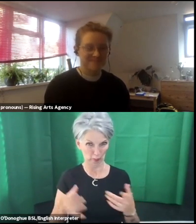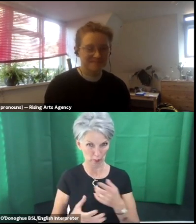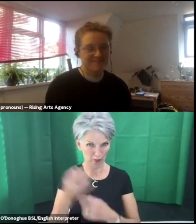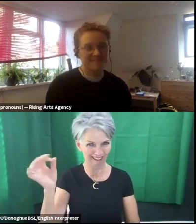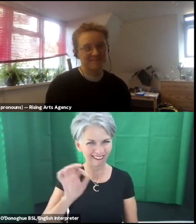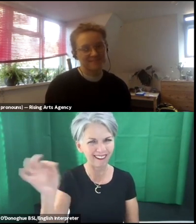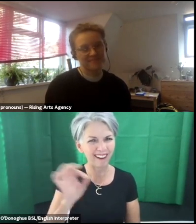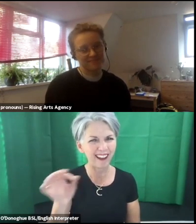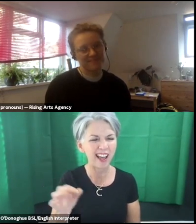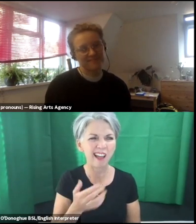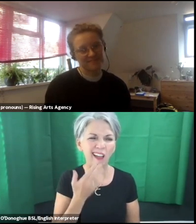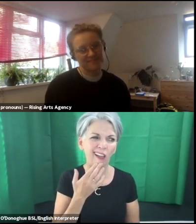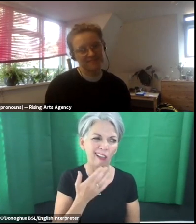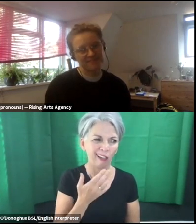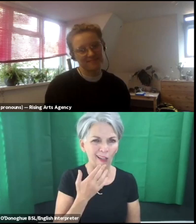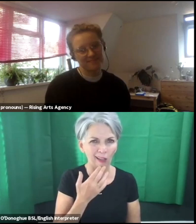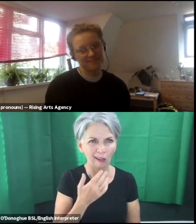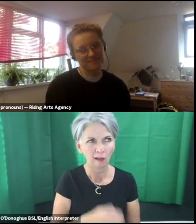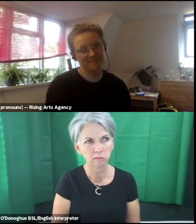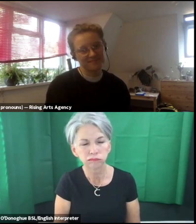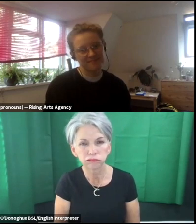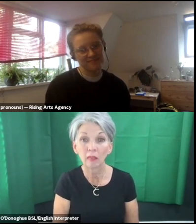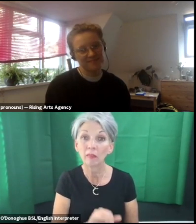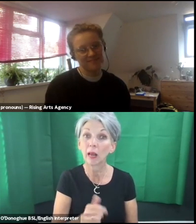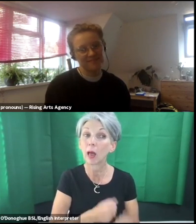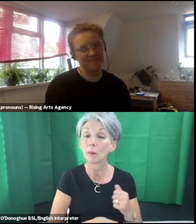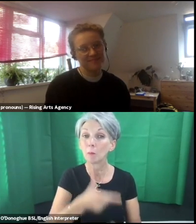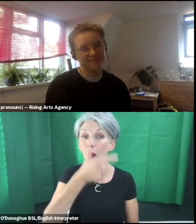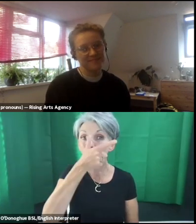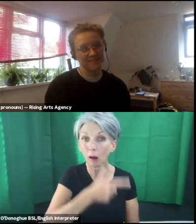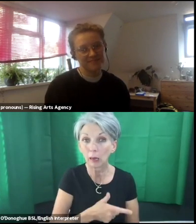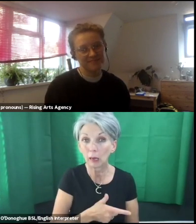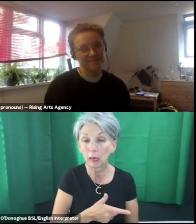And I got lucky really, in that I managed to get a job as a trainee